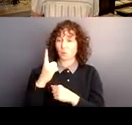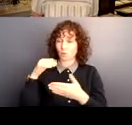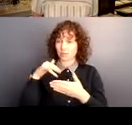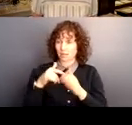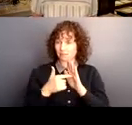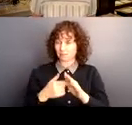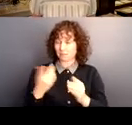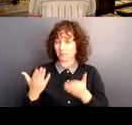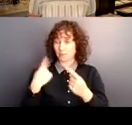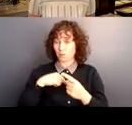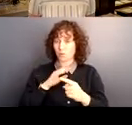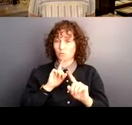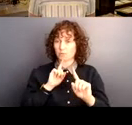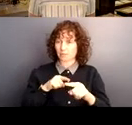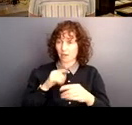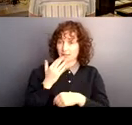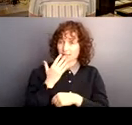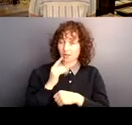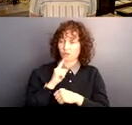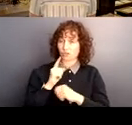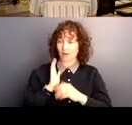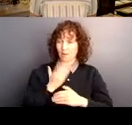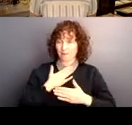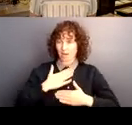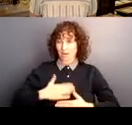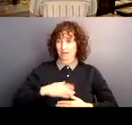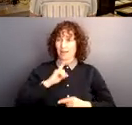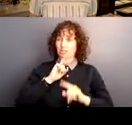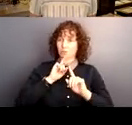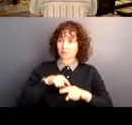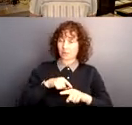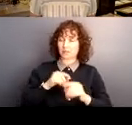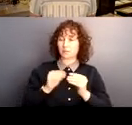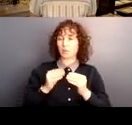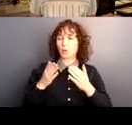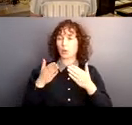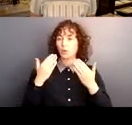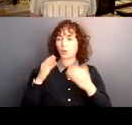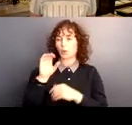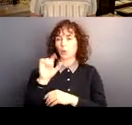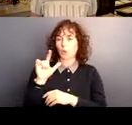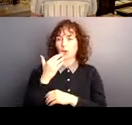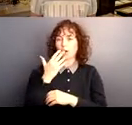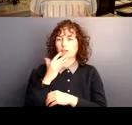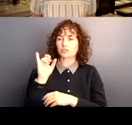we may actually respond to colors physiologically. Cooler colors with low intensity, such as certain blue